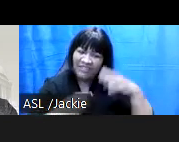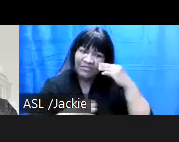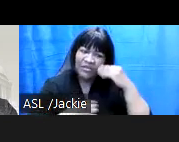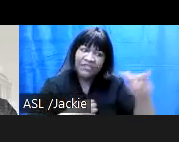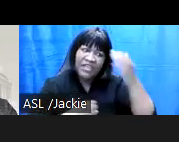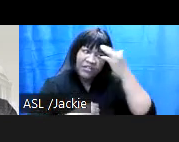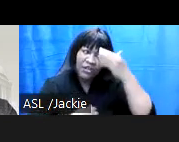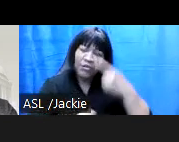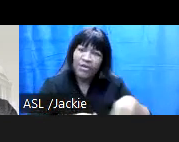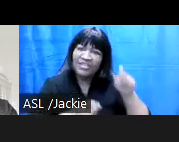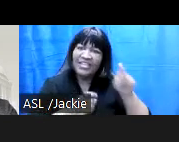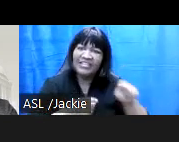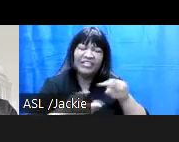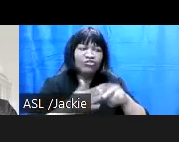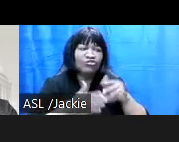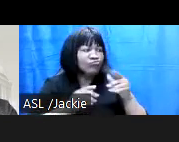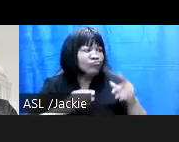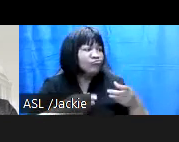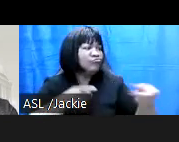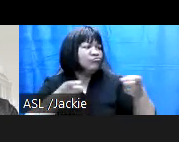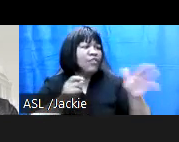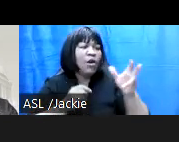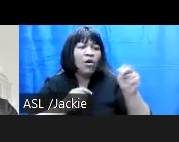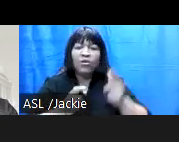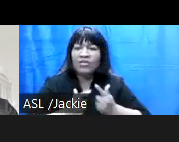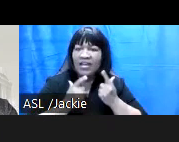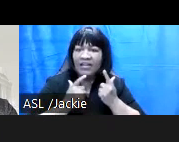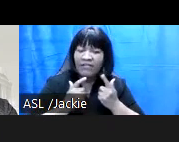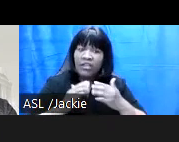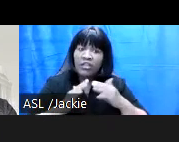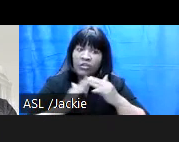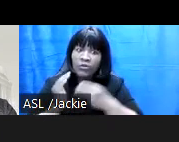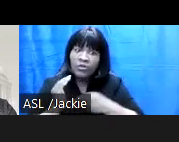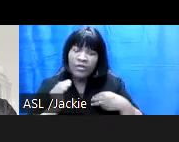to achieve autonomy over their lives and thrive. Community members who give their time and energy